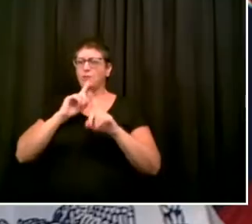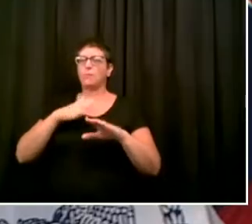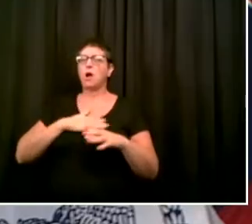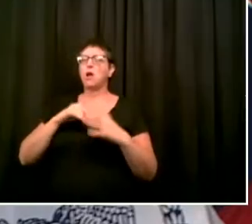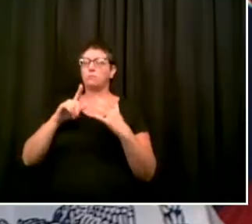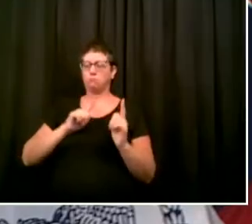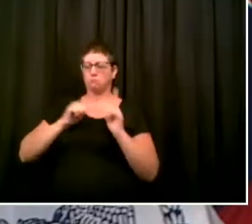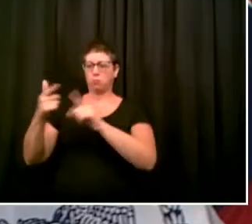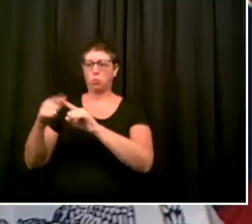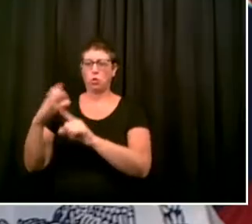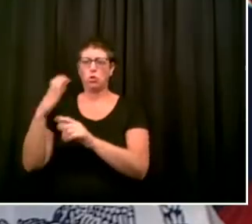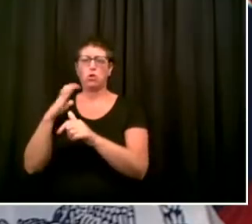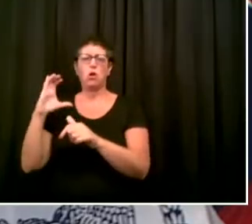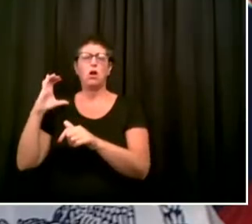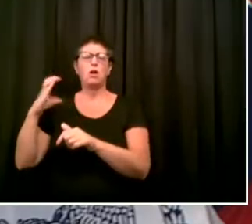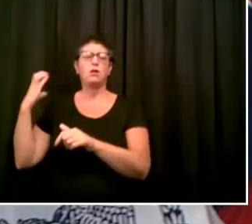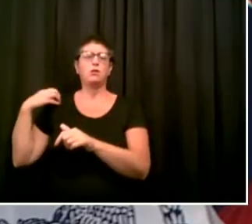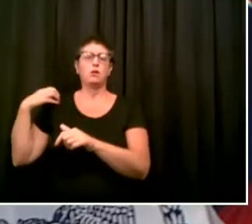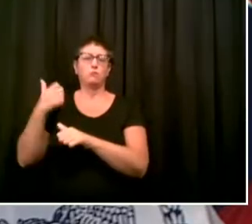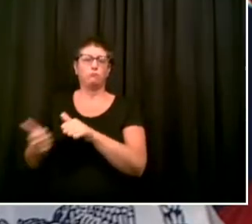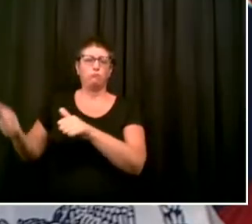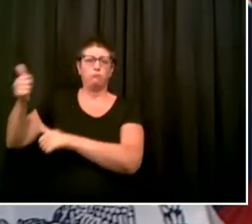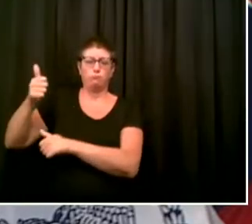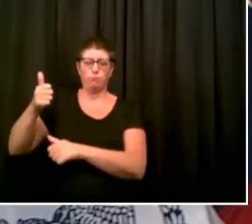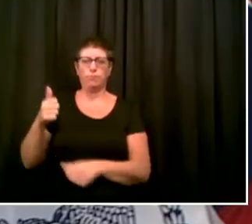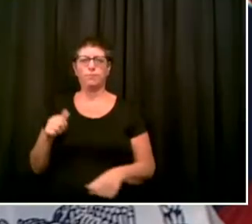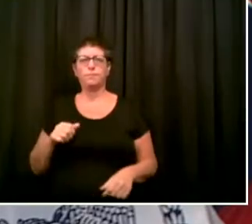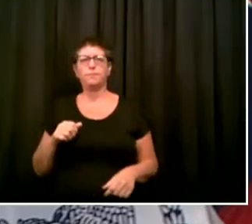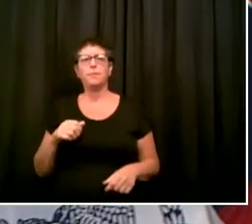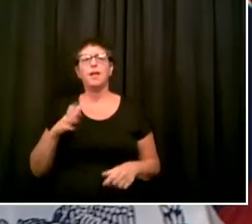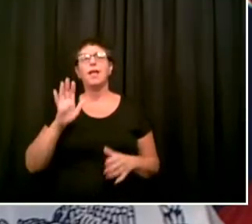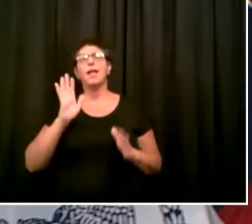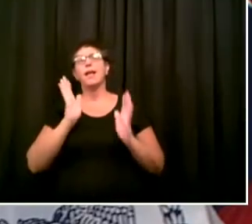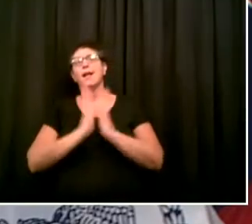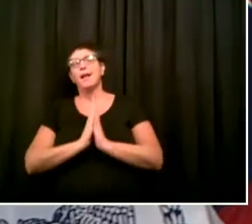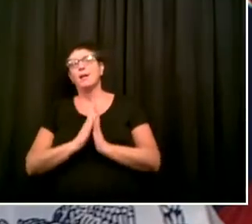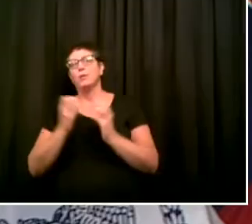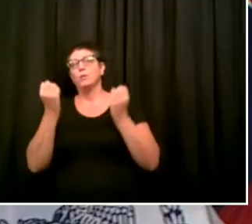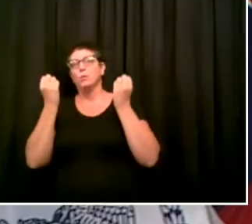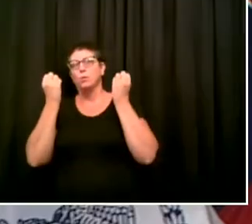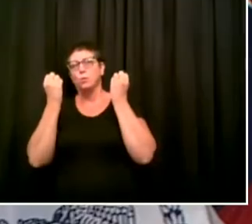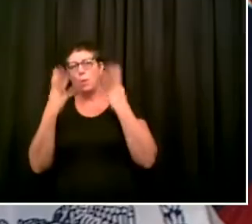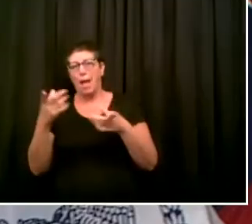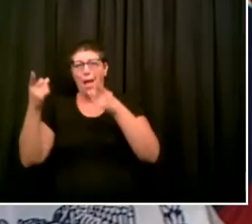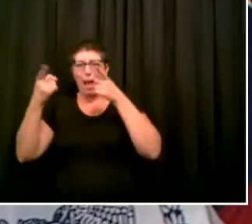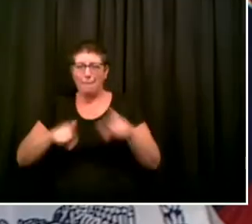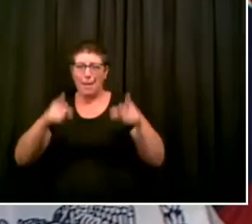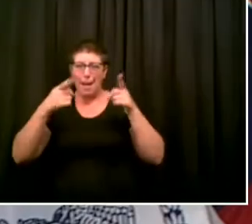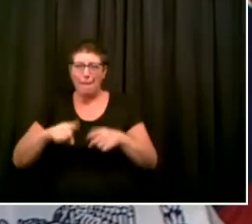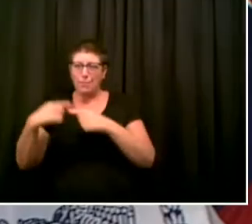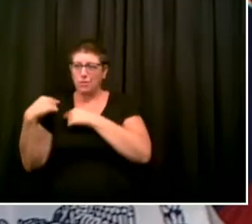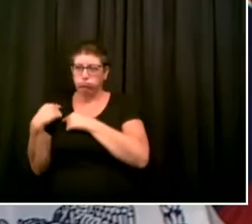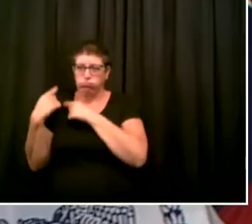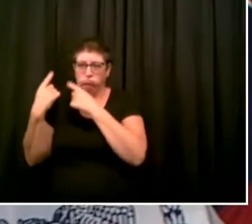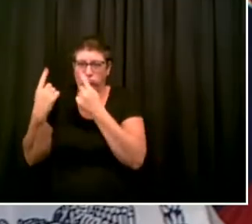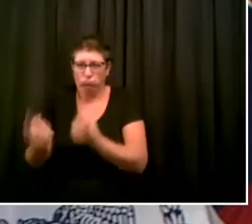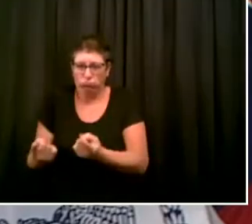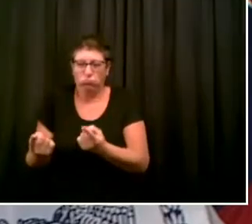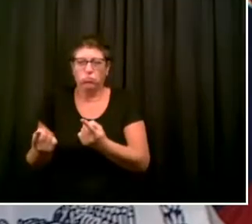PUBLIC ACCESS THE APPROPRIATE SOLIOUTN? I WILL SARTT AND HTENTU RN TO